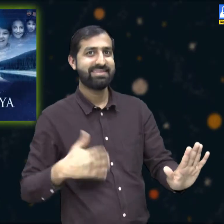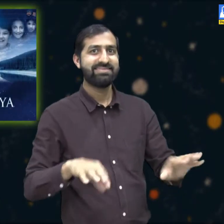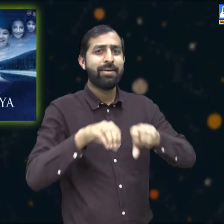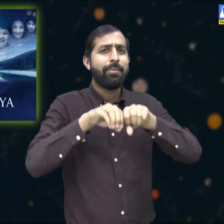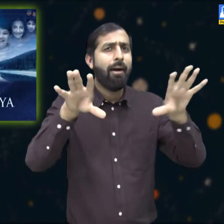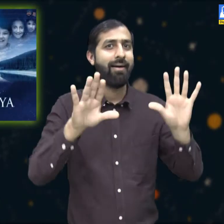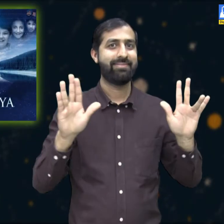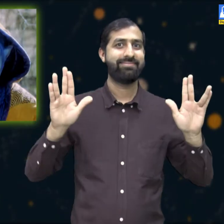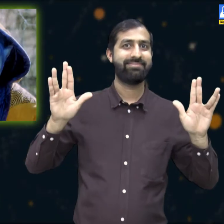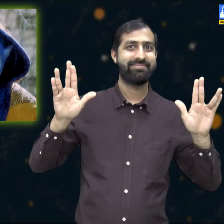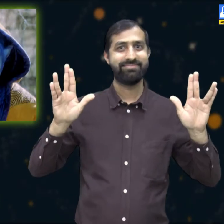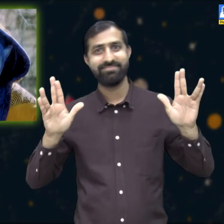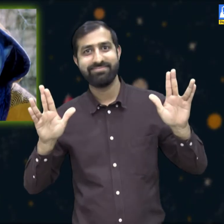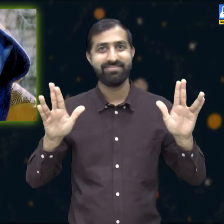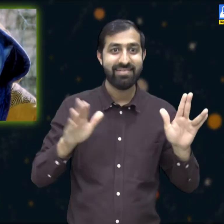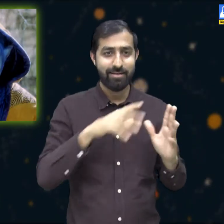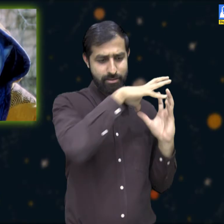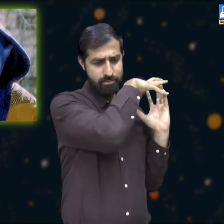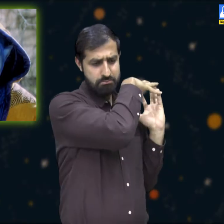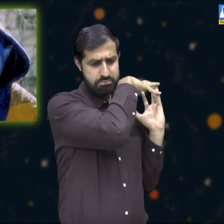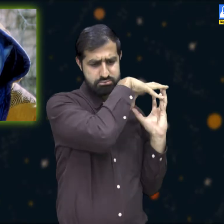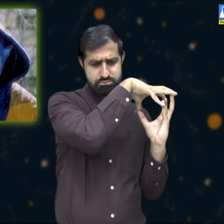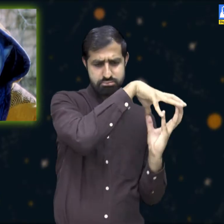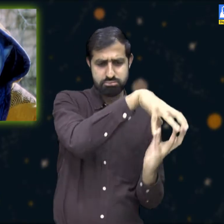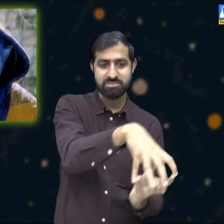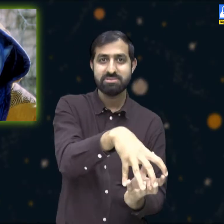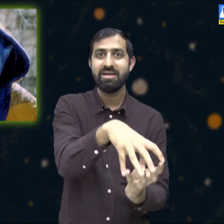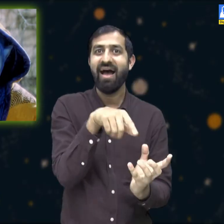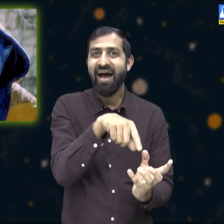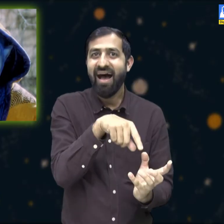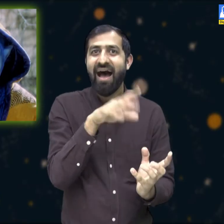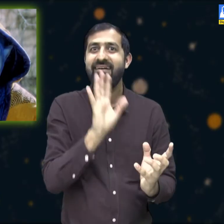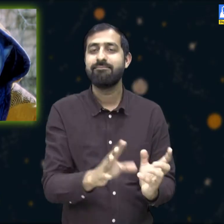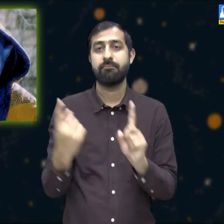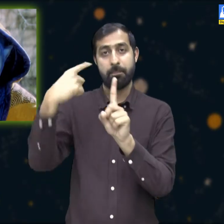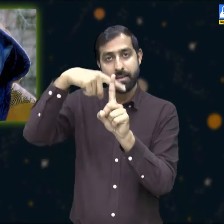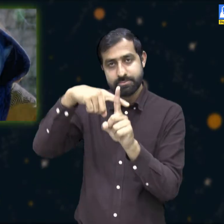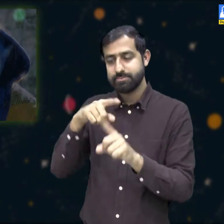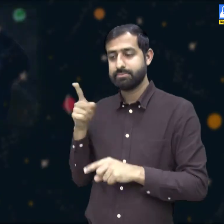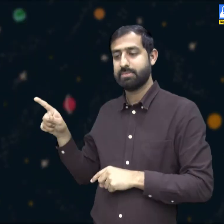In a Bollywood movie Koi Mil Gaya, there was an alien which landed on earth through spaceship.